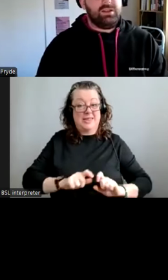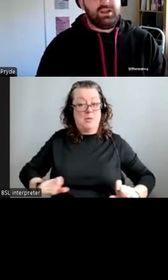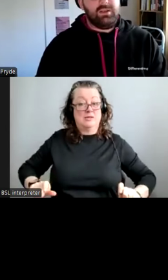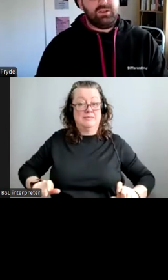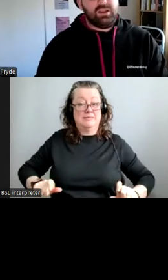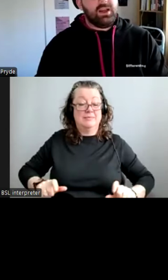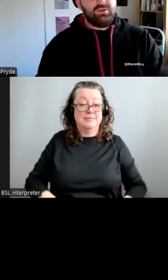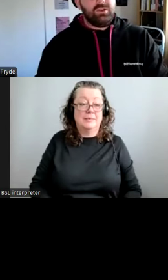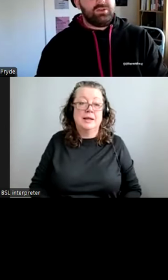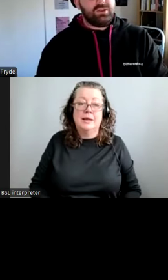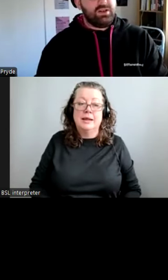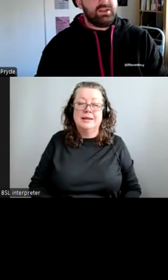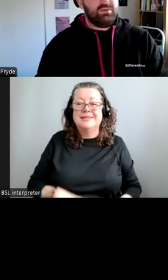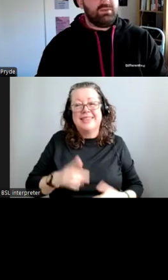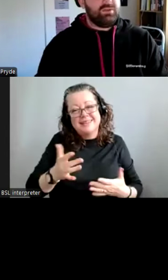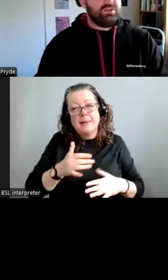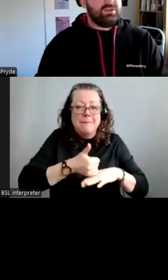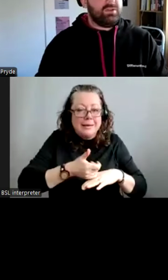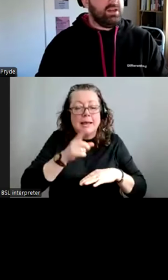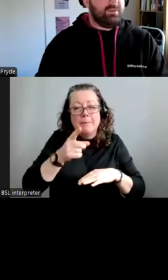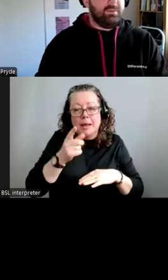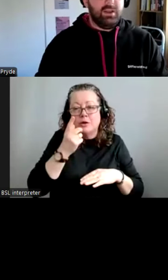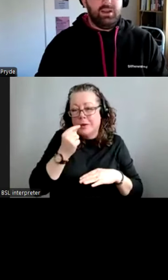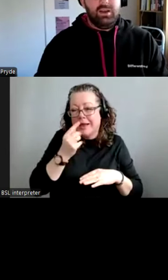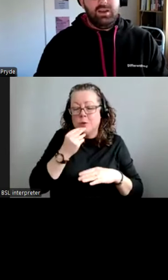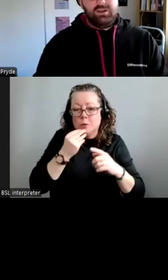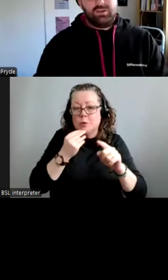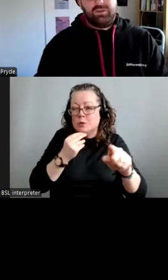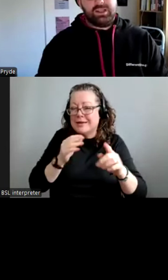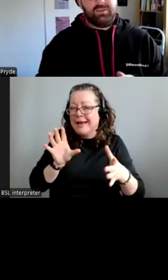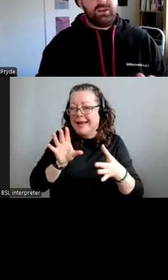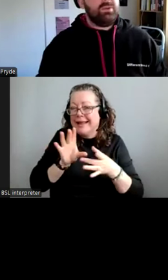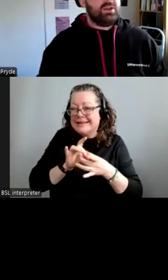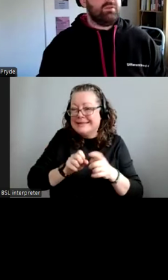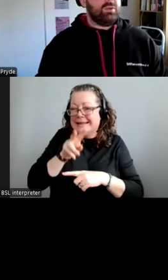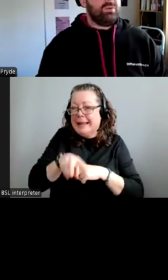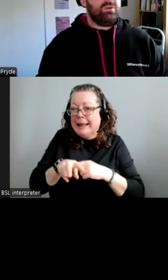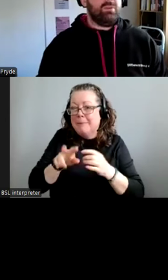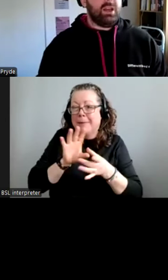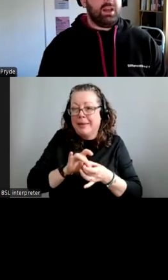and we can take a look at the actual user journeys that we want to enable. For example, in a booking flow, you may have